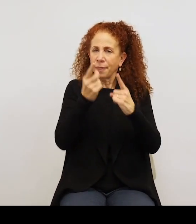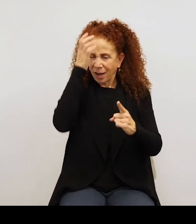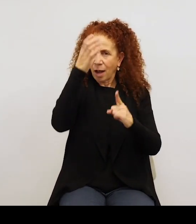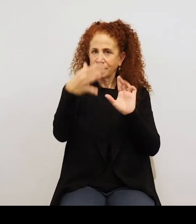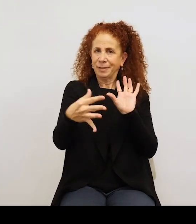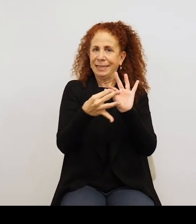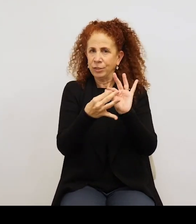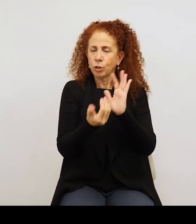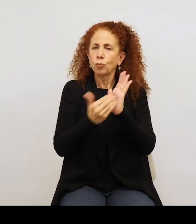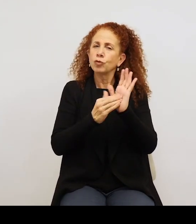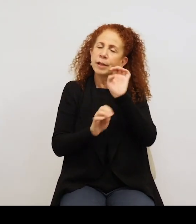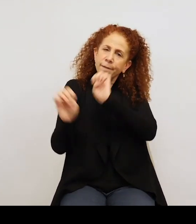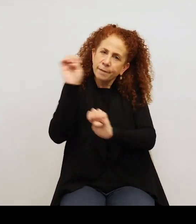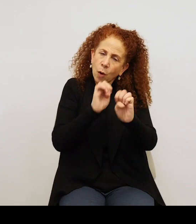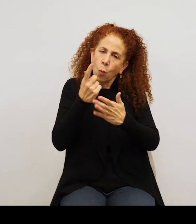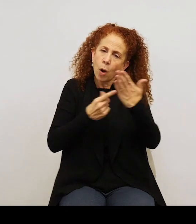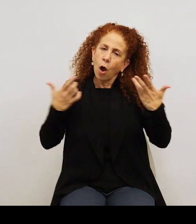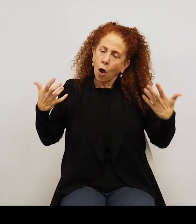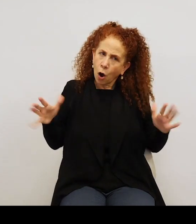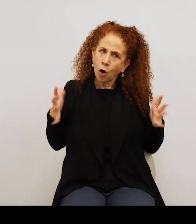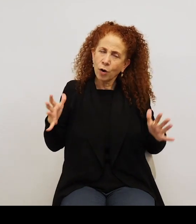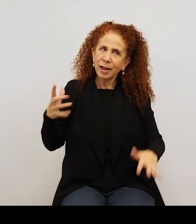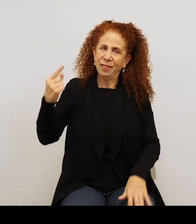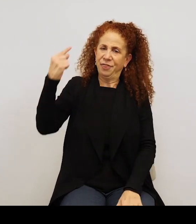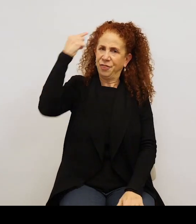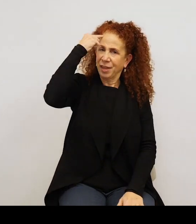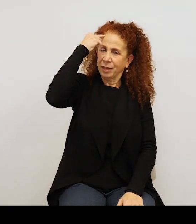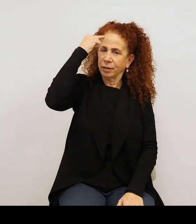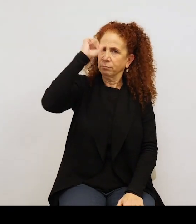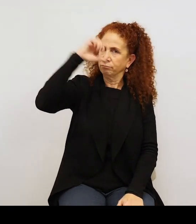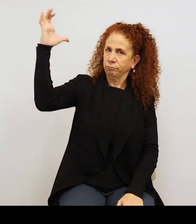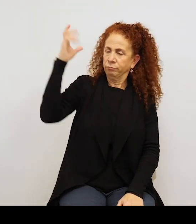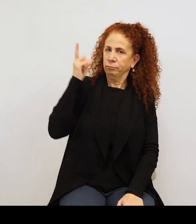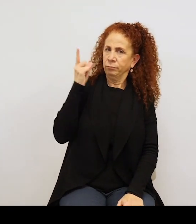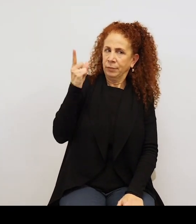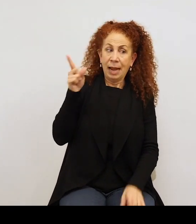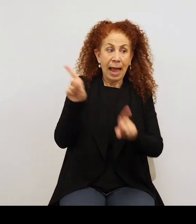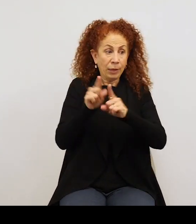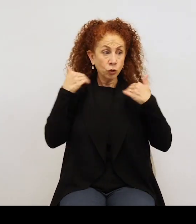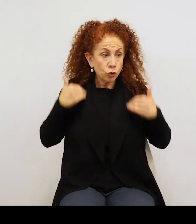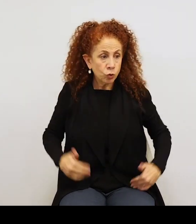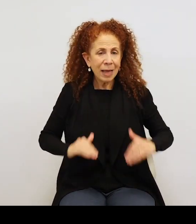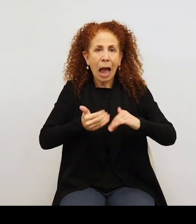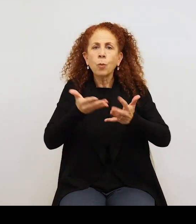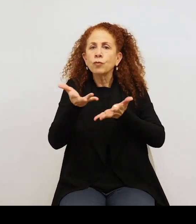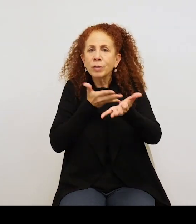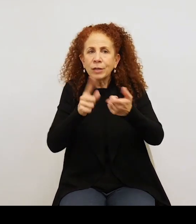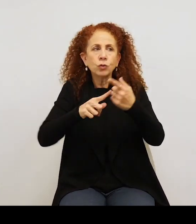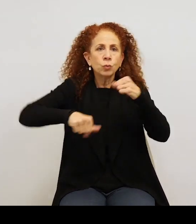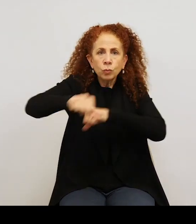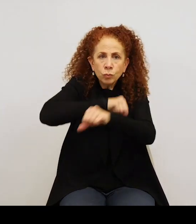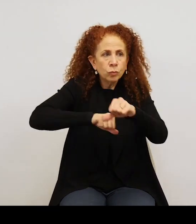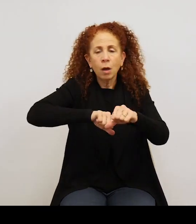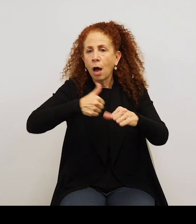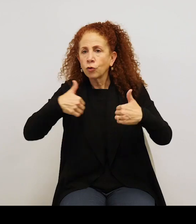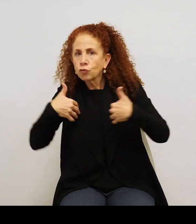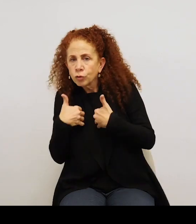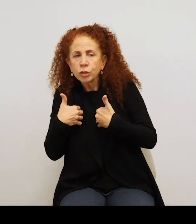and re-evaluate what I actually think we as humans-- how we relate to other creatures and what the notion of kinship